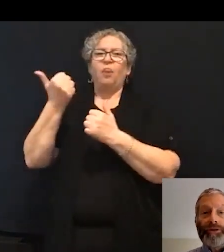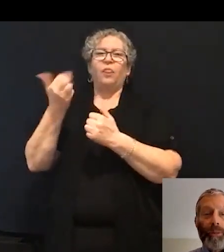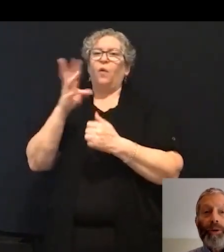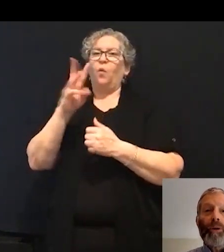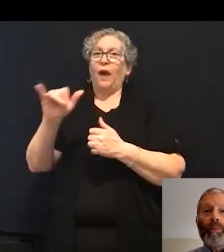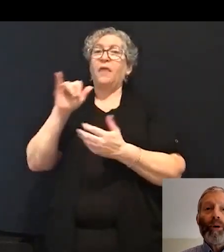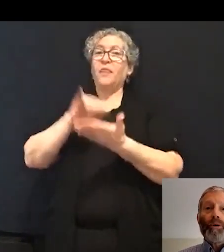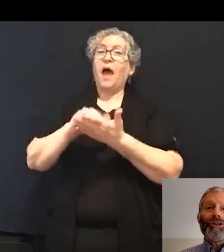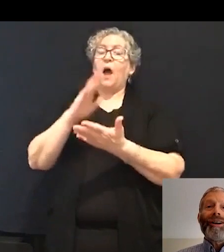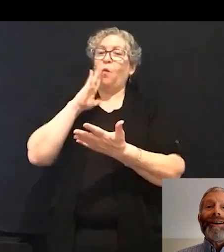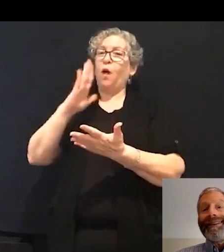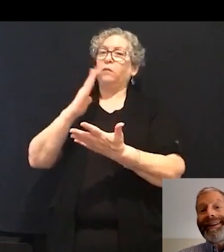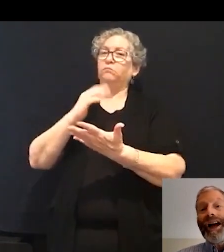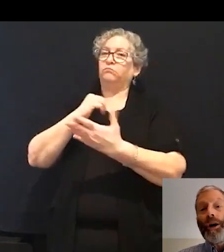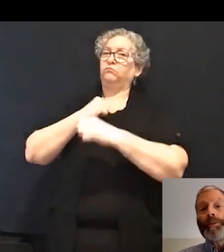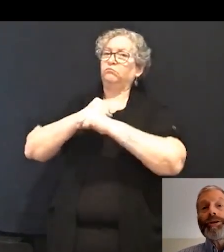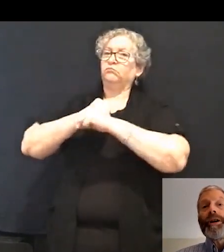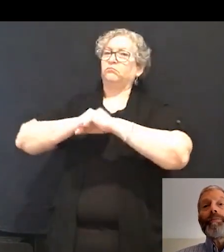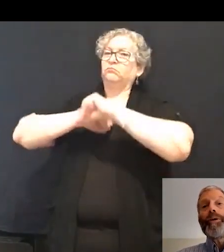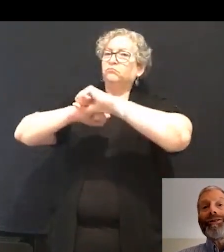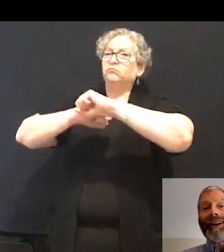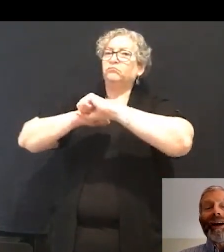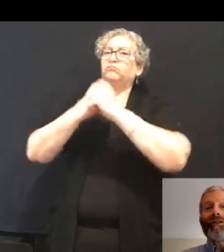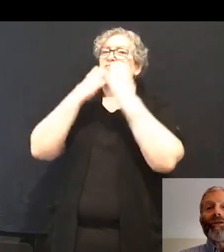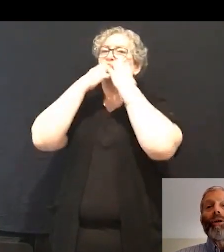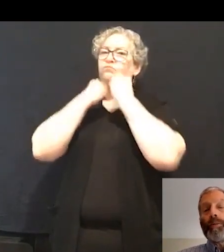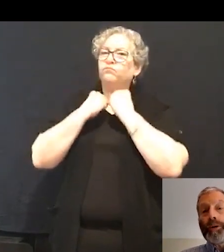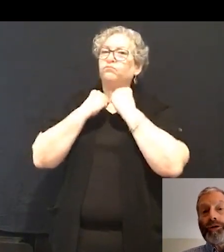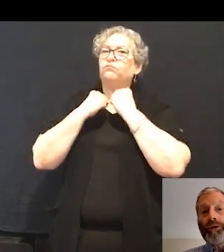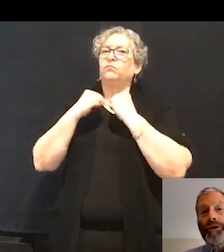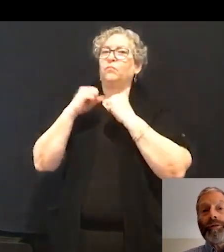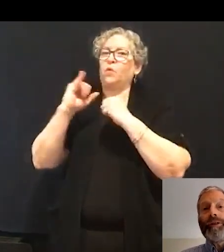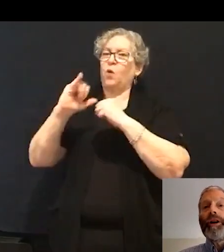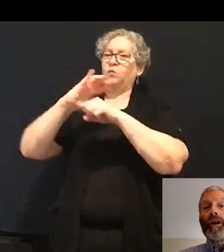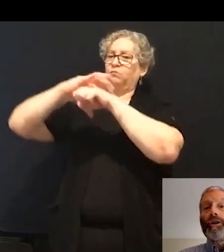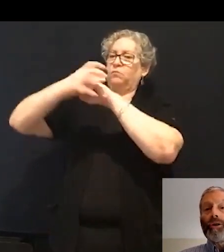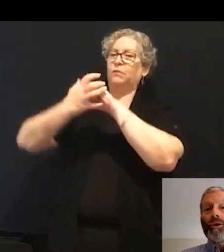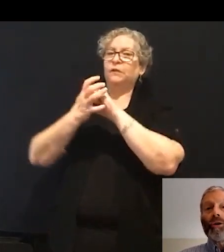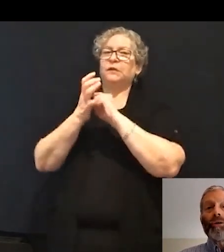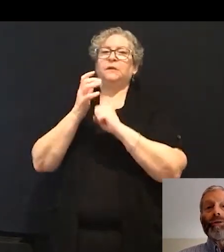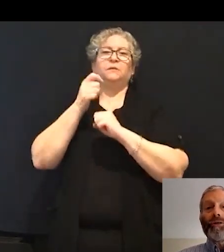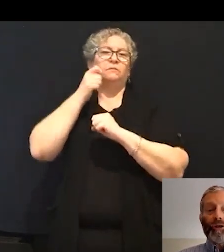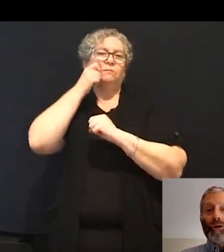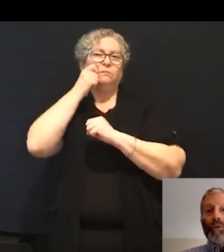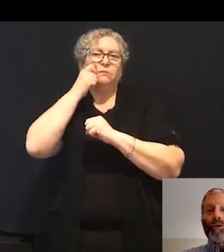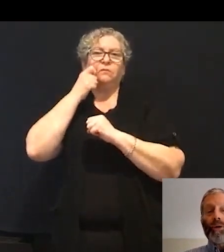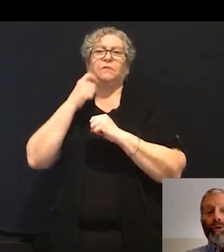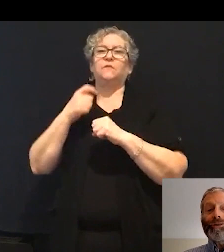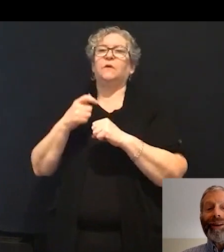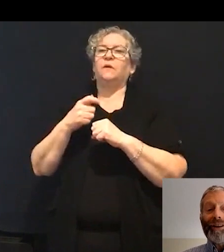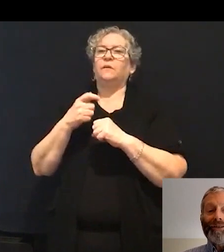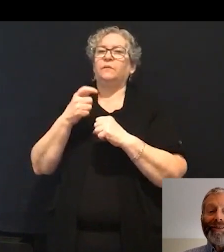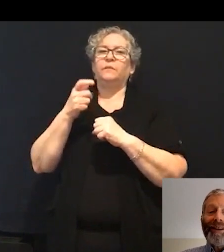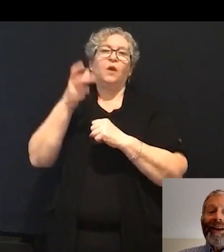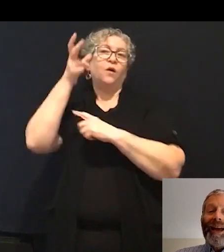or some other approach that helps protect or preserve neural tissue or neural cells.